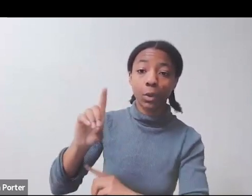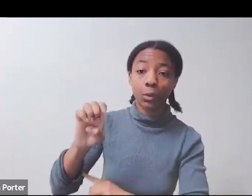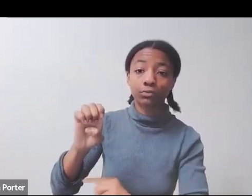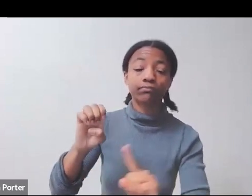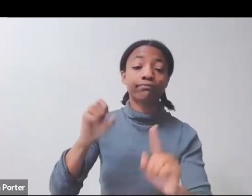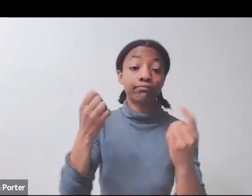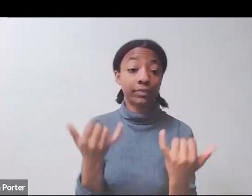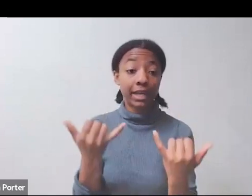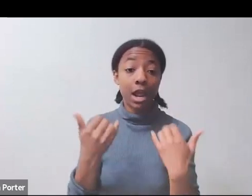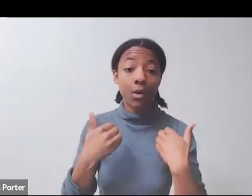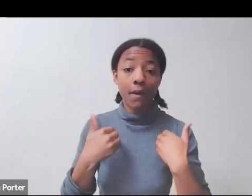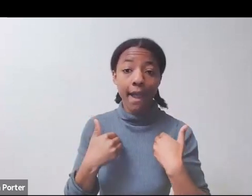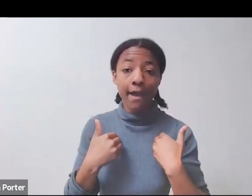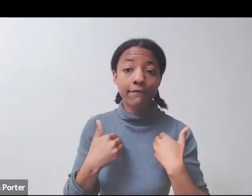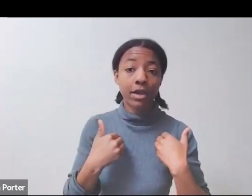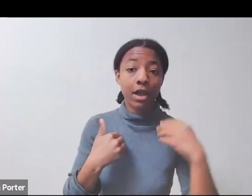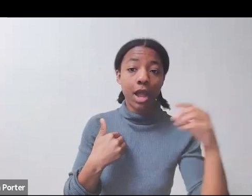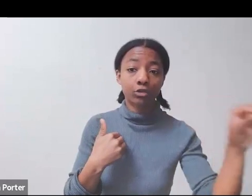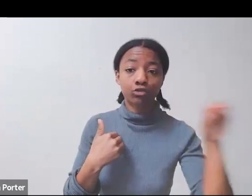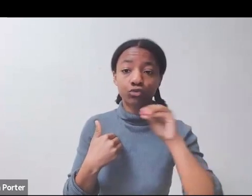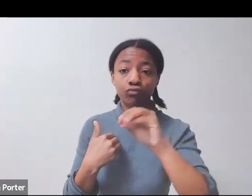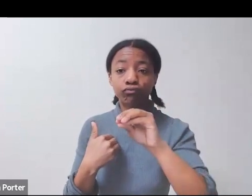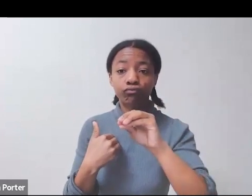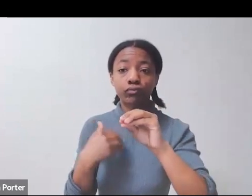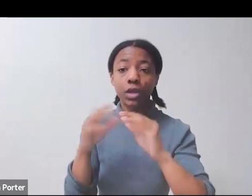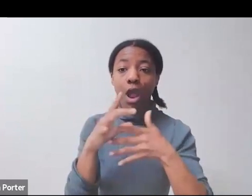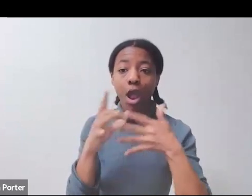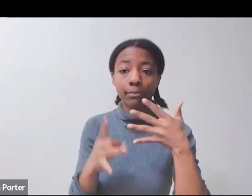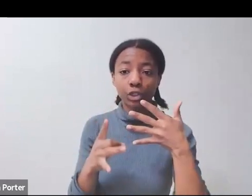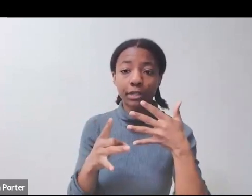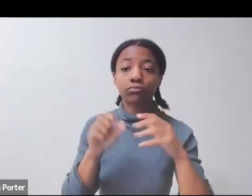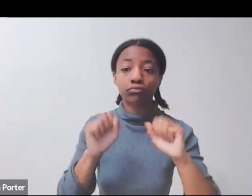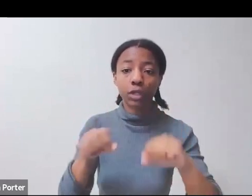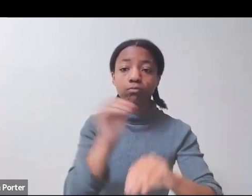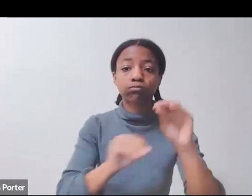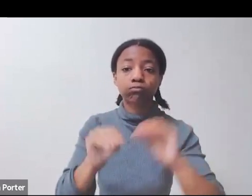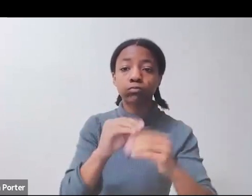There's good evidence that this is a good introduction for folks who've never programmed before to learn about programming.